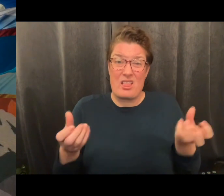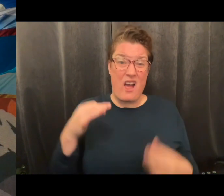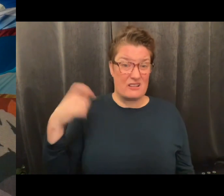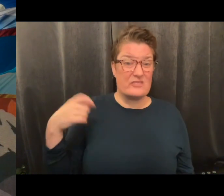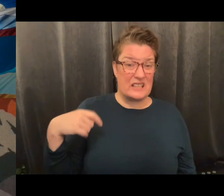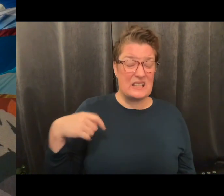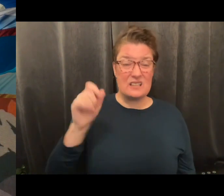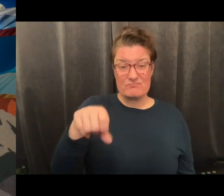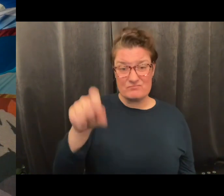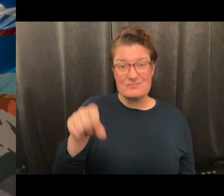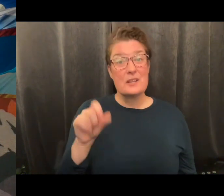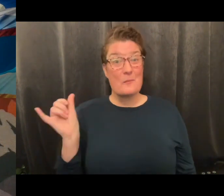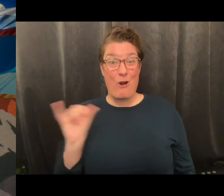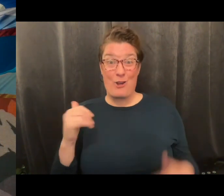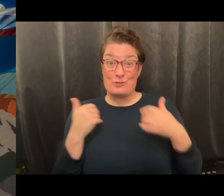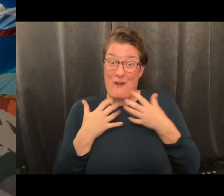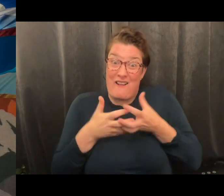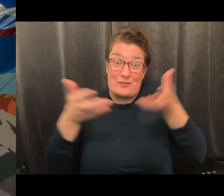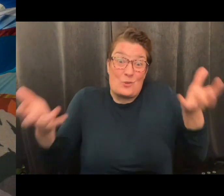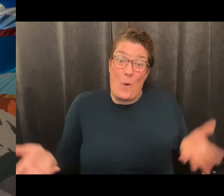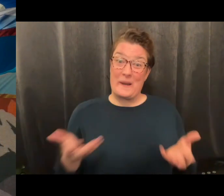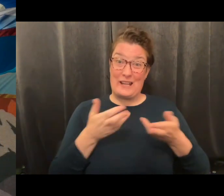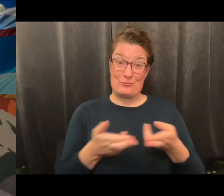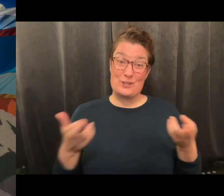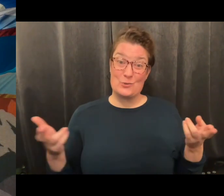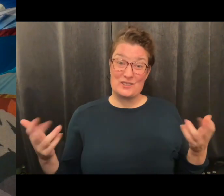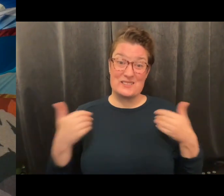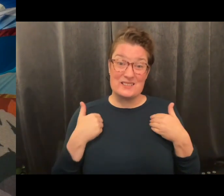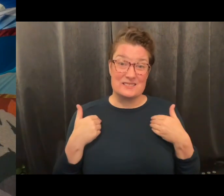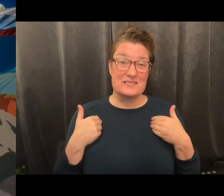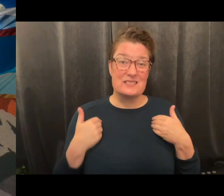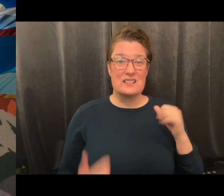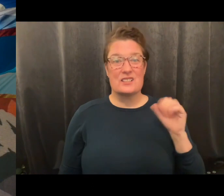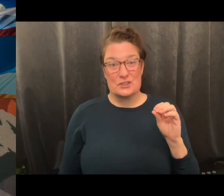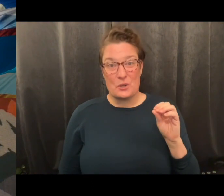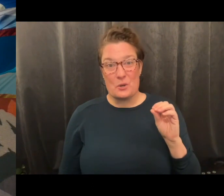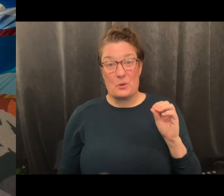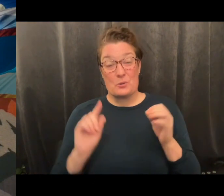And so just as part of our Teshuvah process this month, thinking about